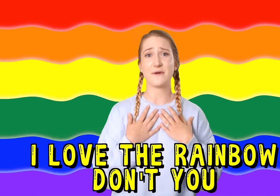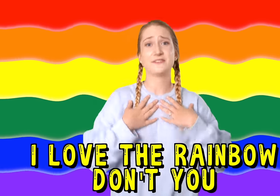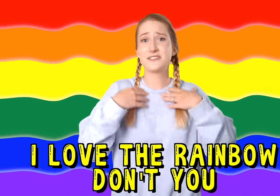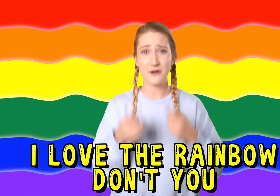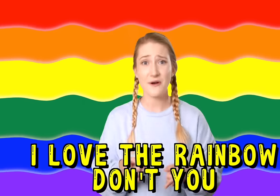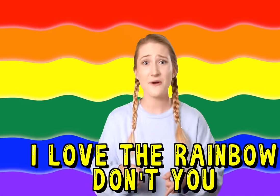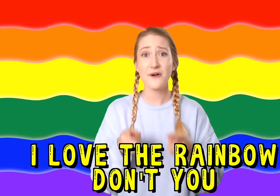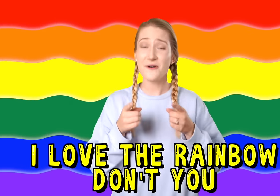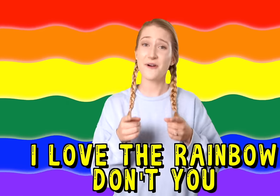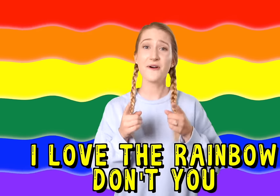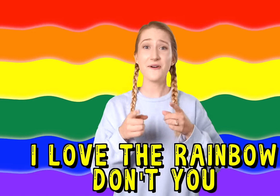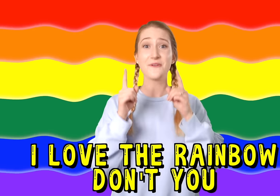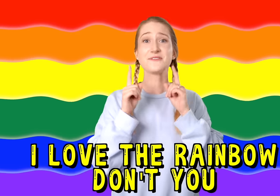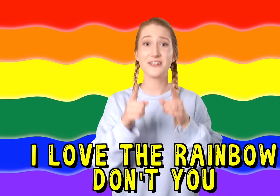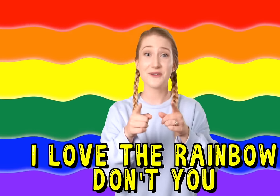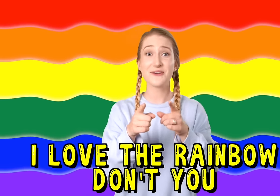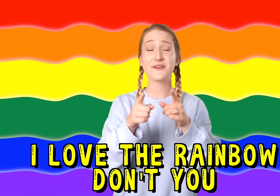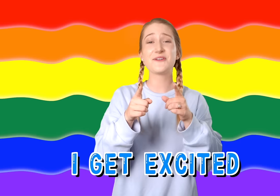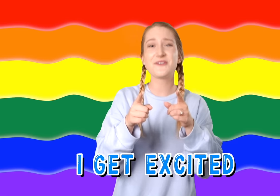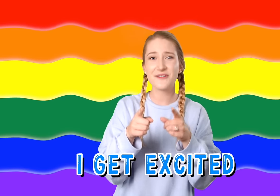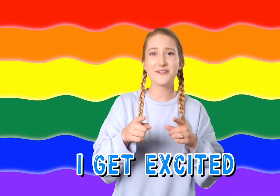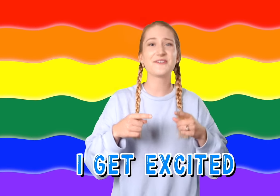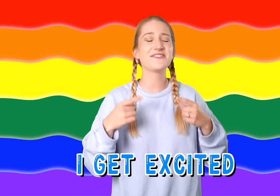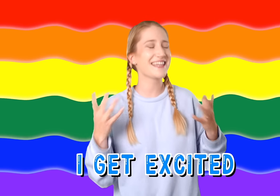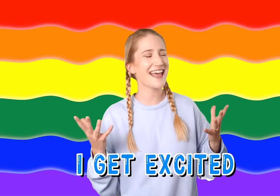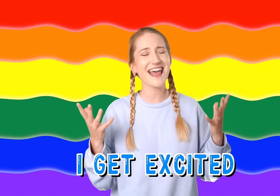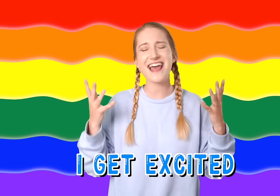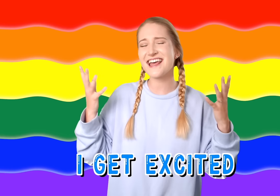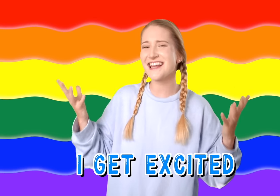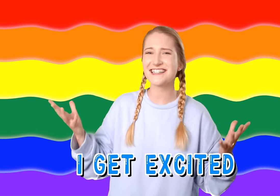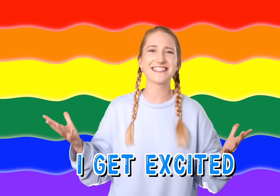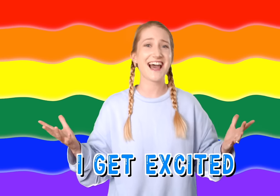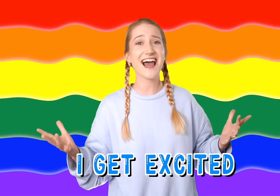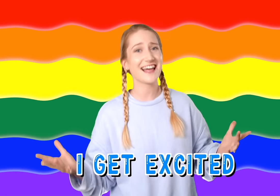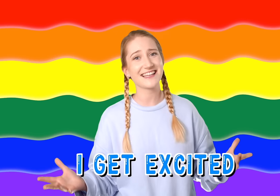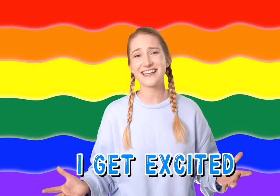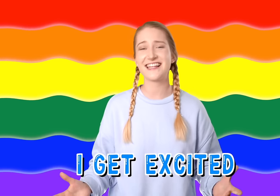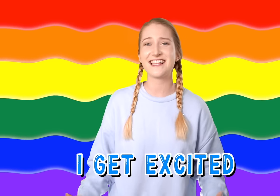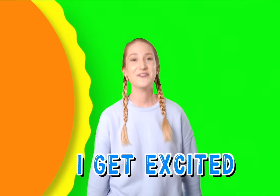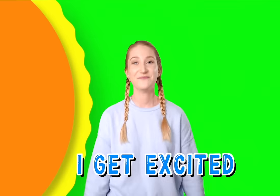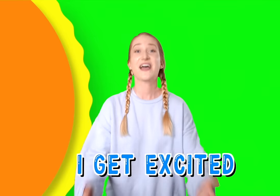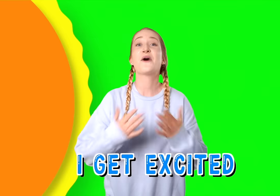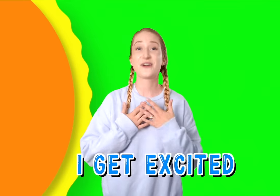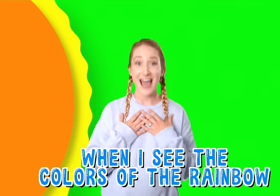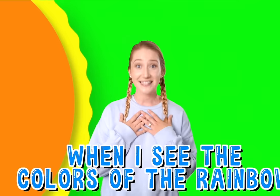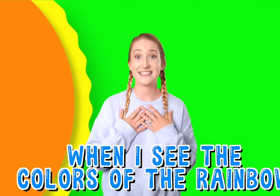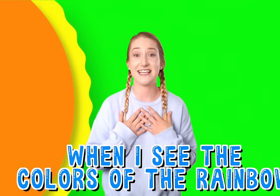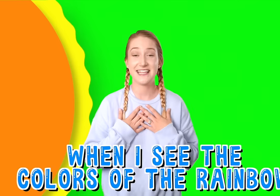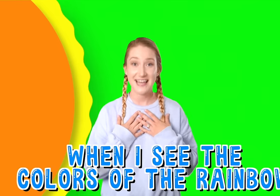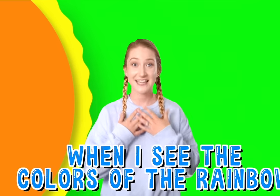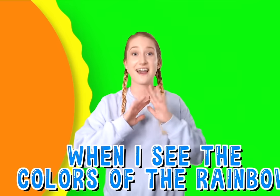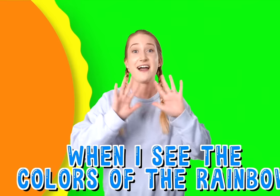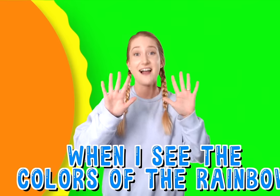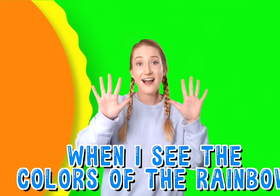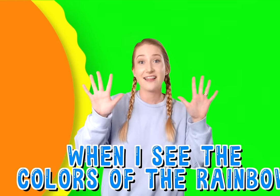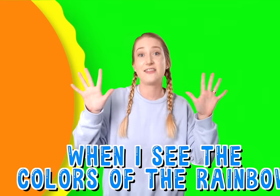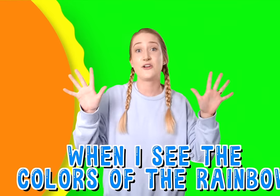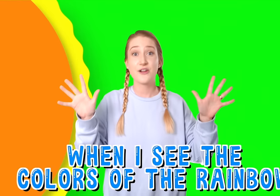shines, I love the rainbow, don't I, yes I do, when I see